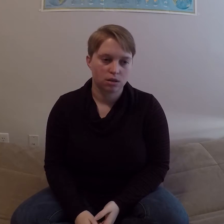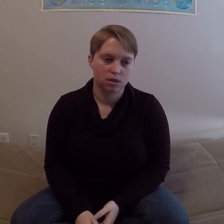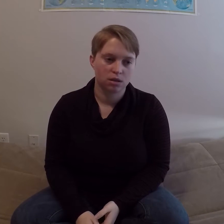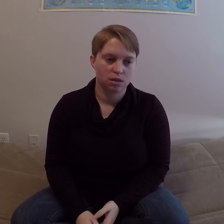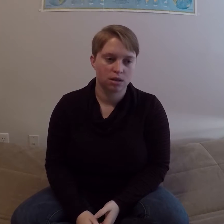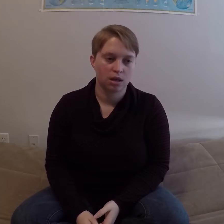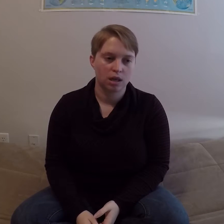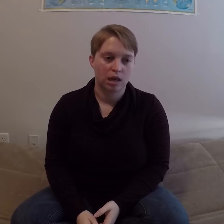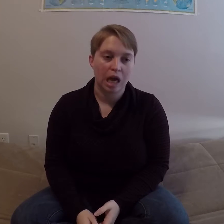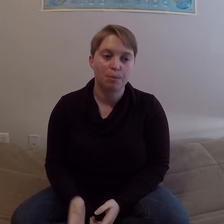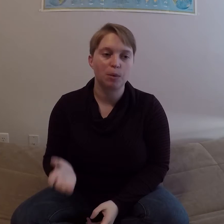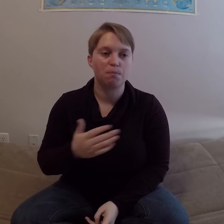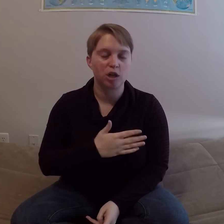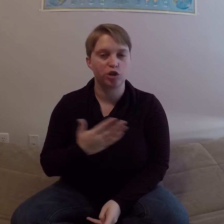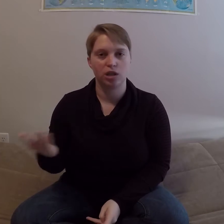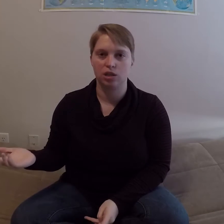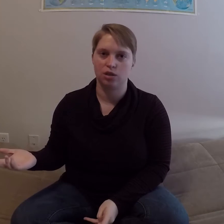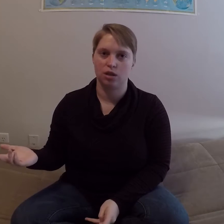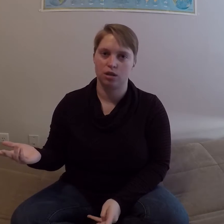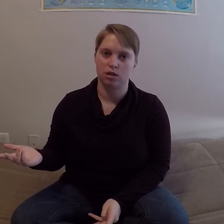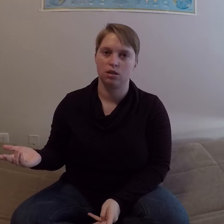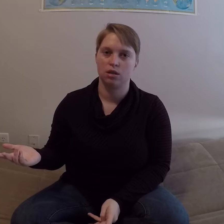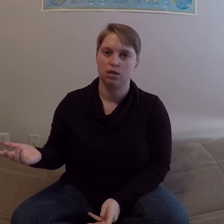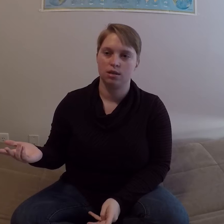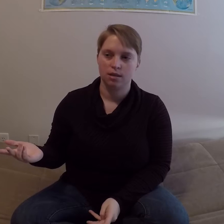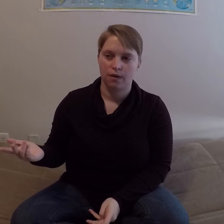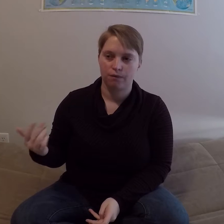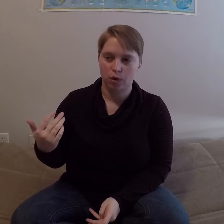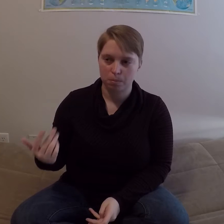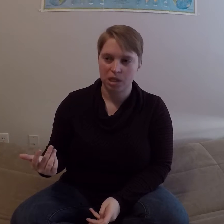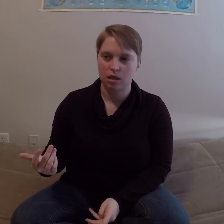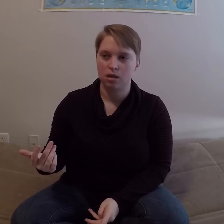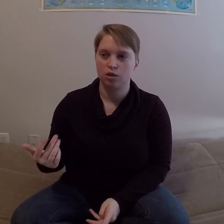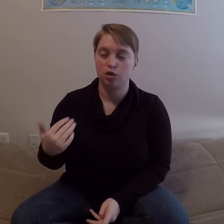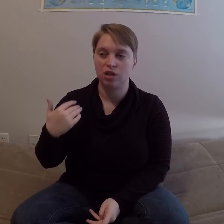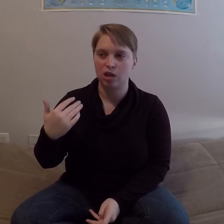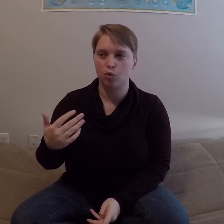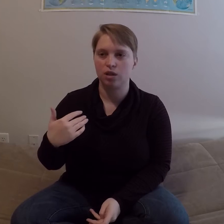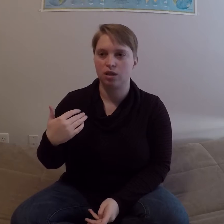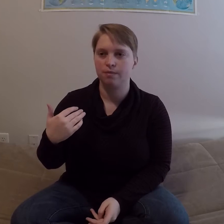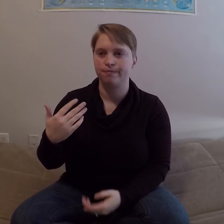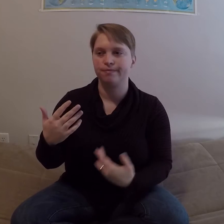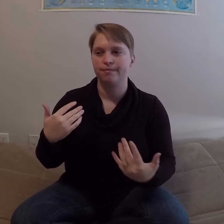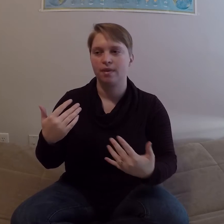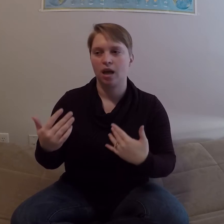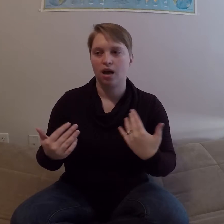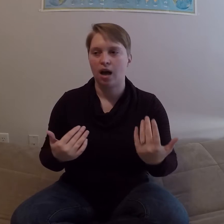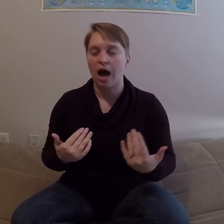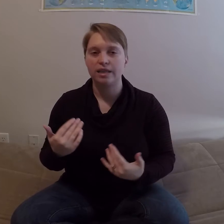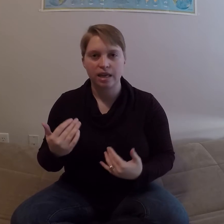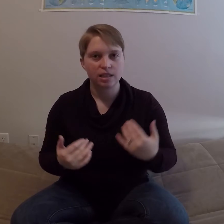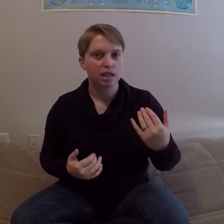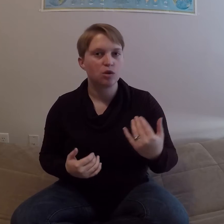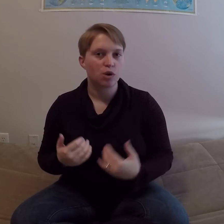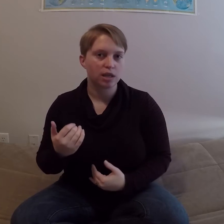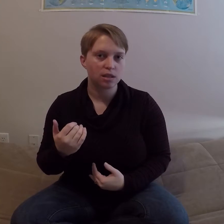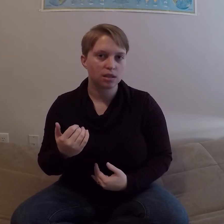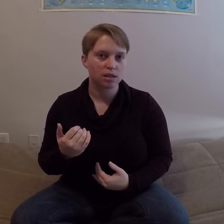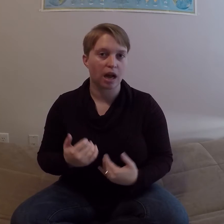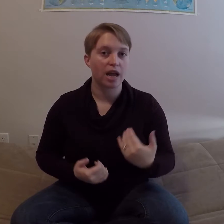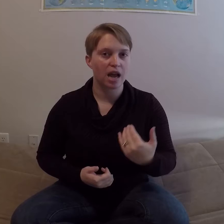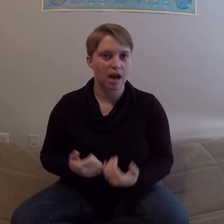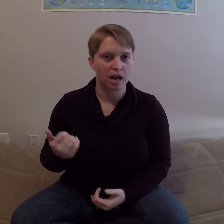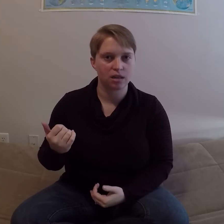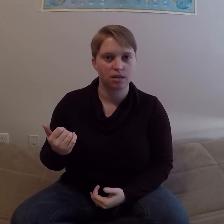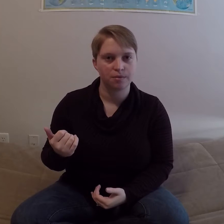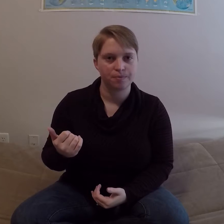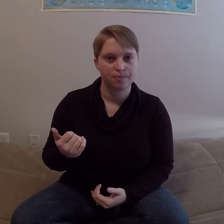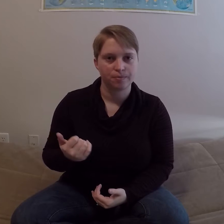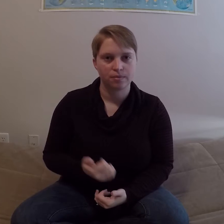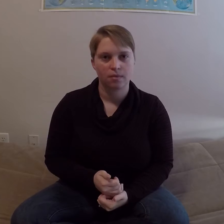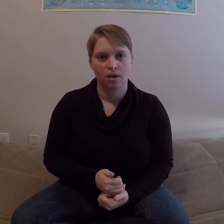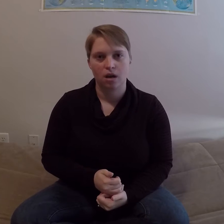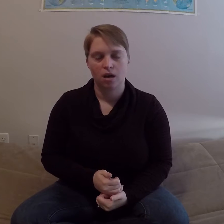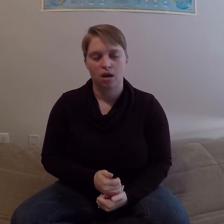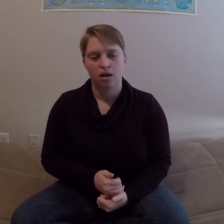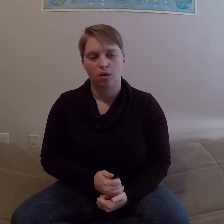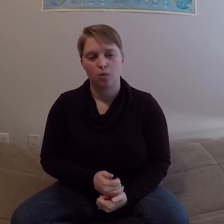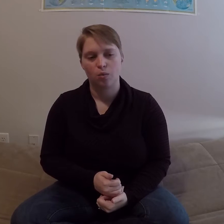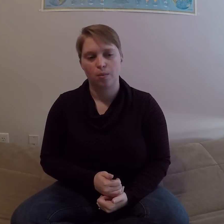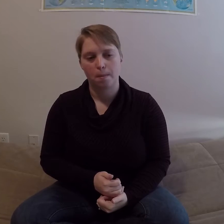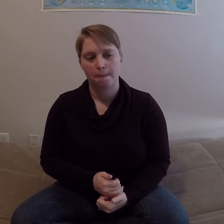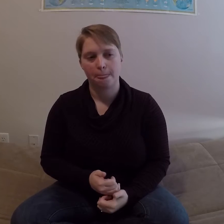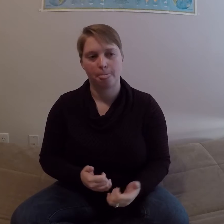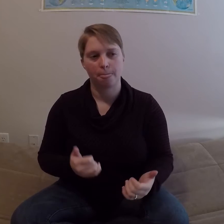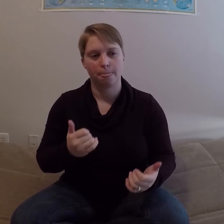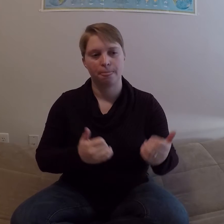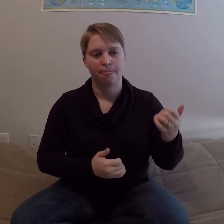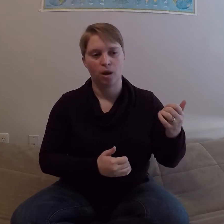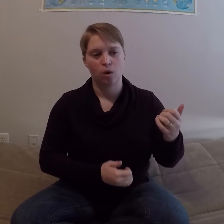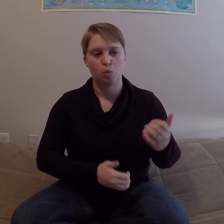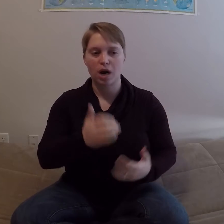And it would be much easier for me to deal with identity crisis that I had.